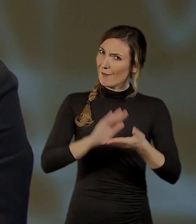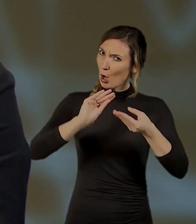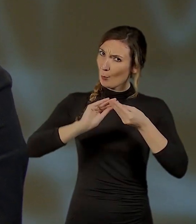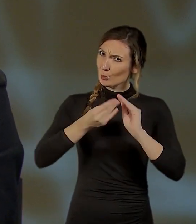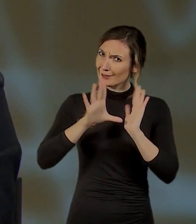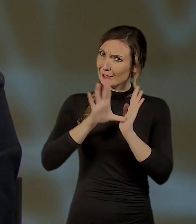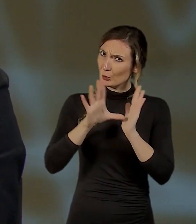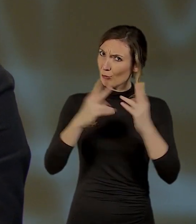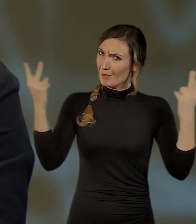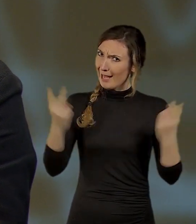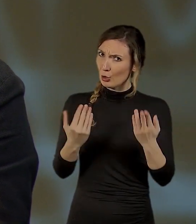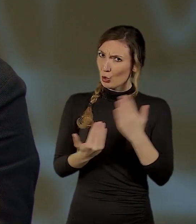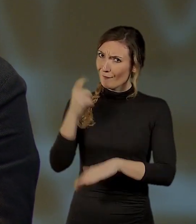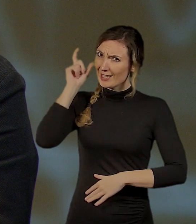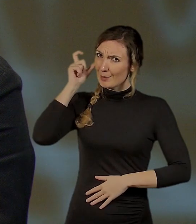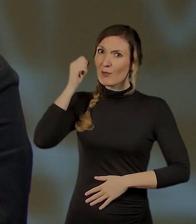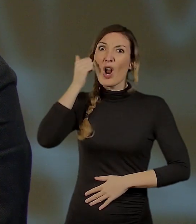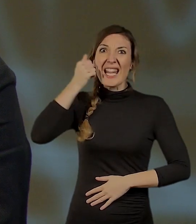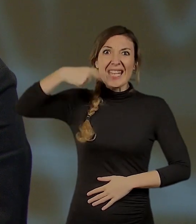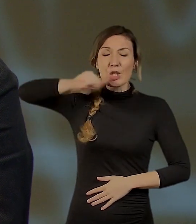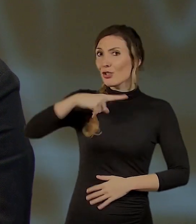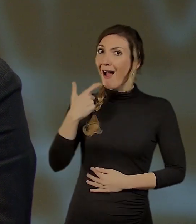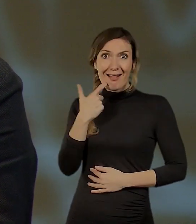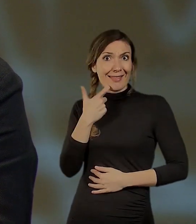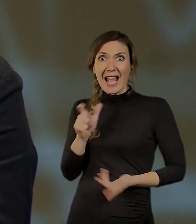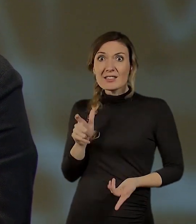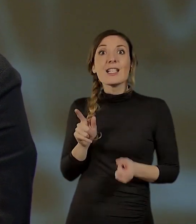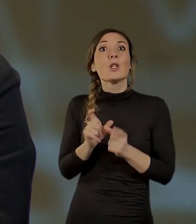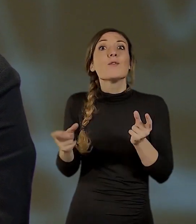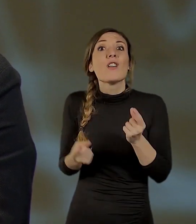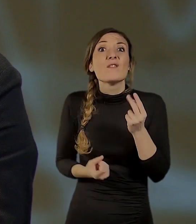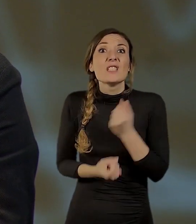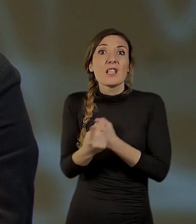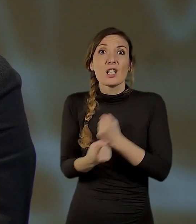Because, unfortunately, they had just lost their shipyard during the construction of the tram line.